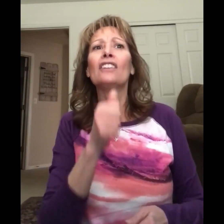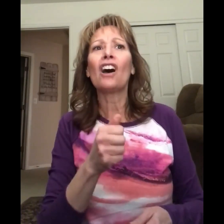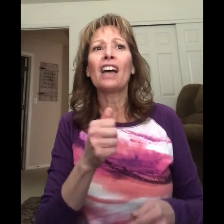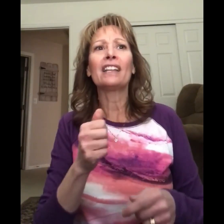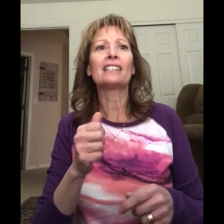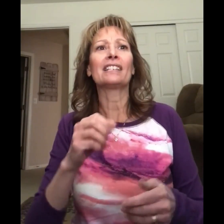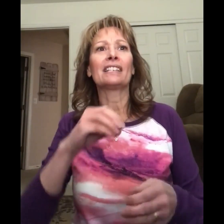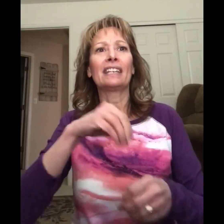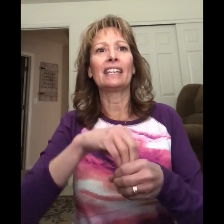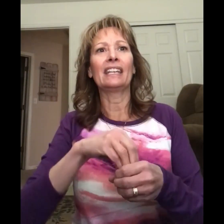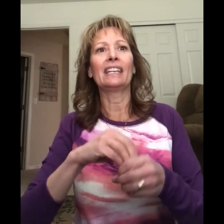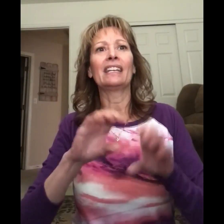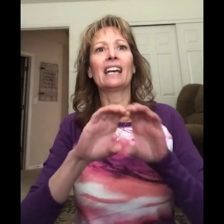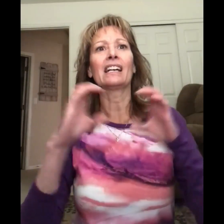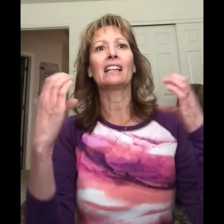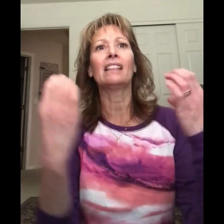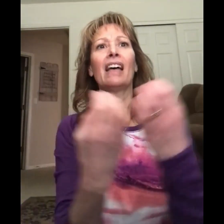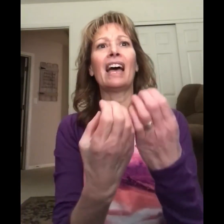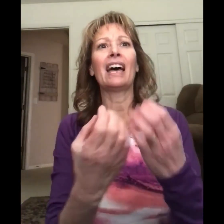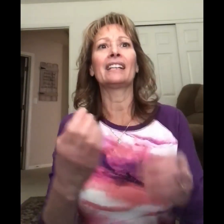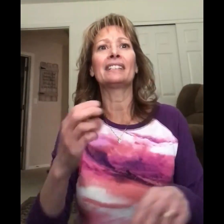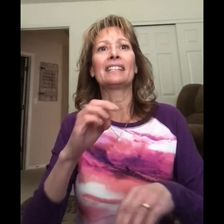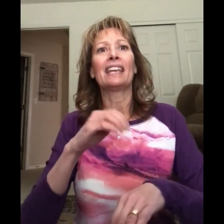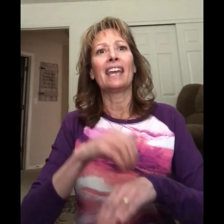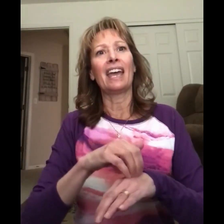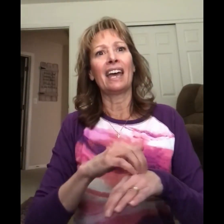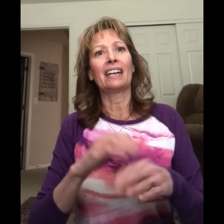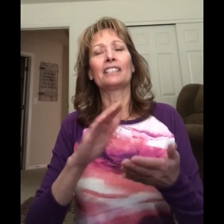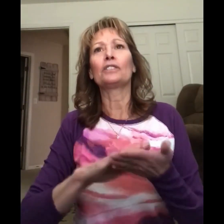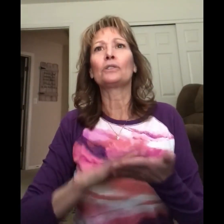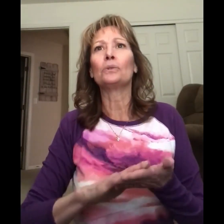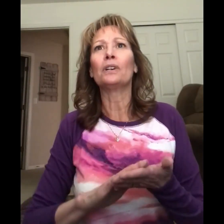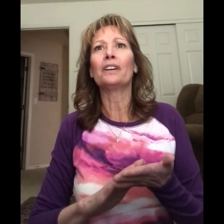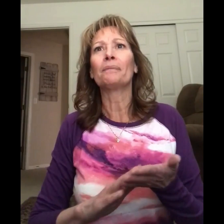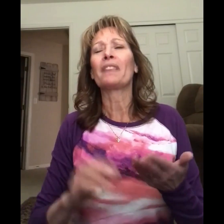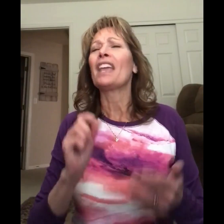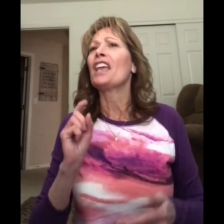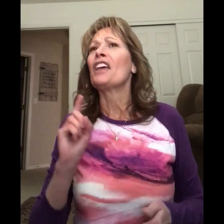not in a class at school.